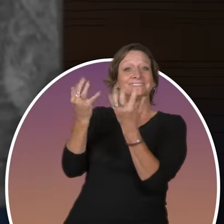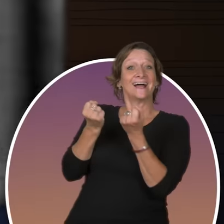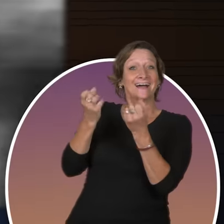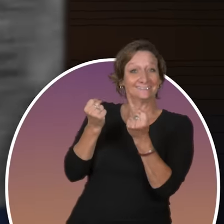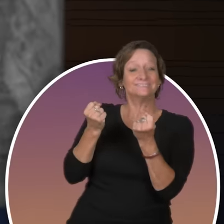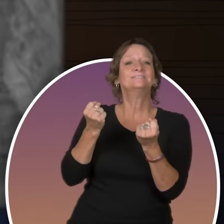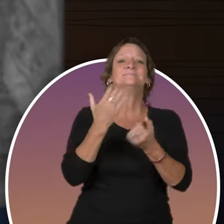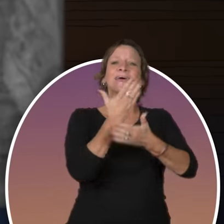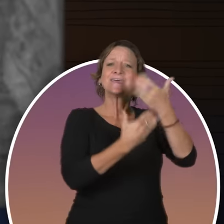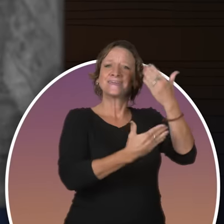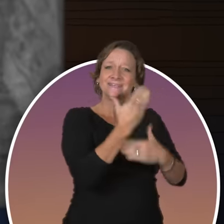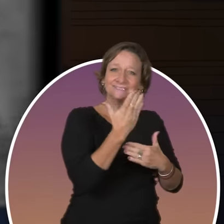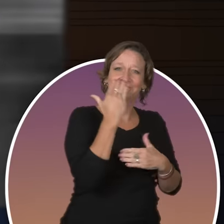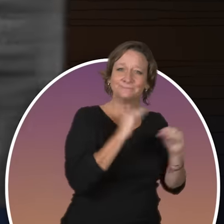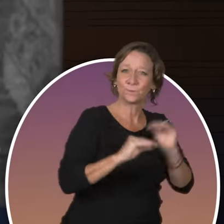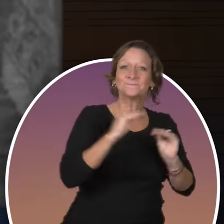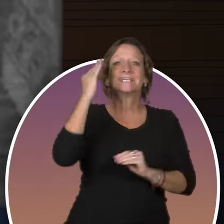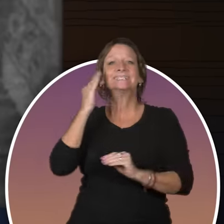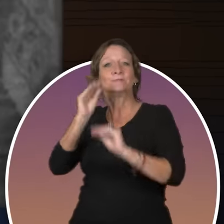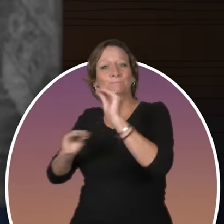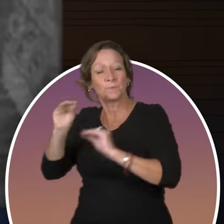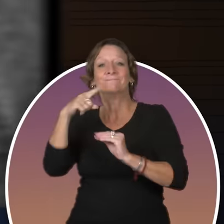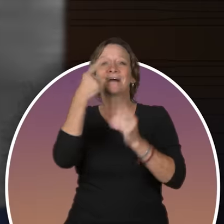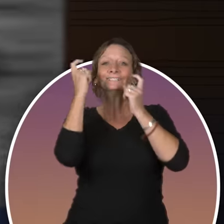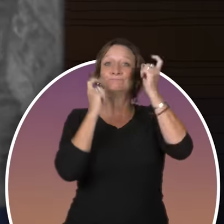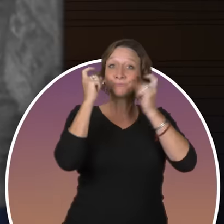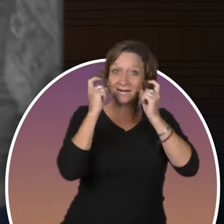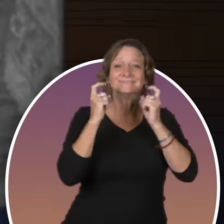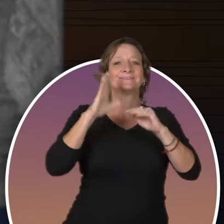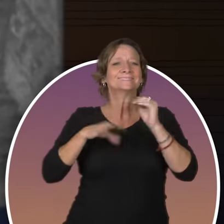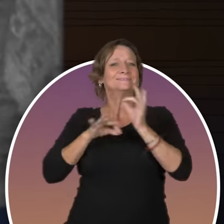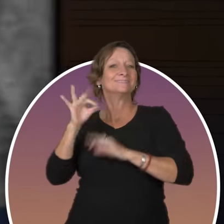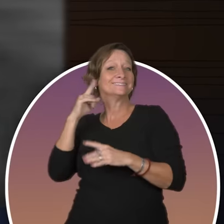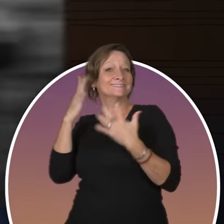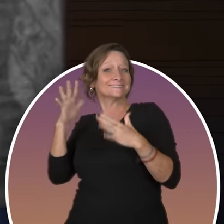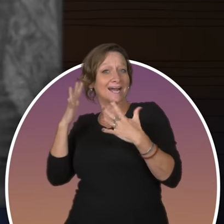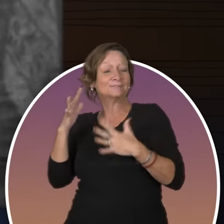Sign languages are produced with hand movements, head movements and facial expressions rather than sounds.